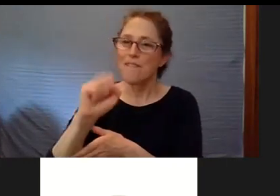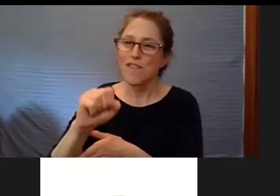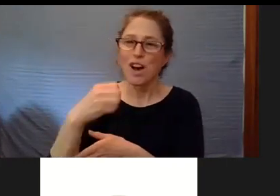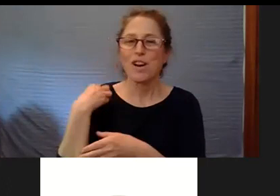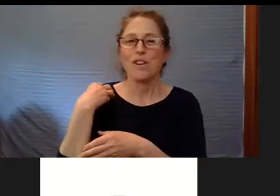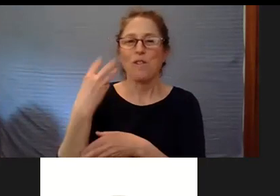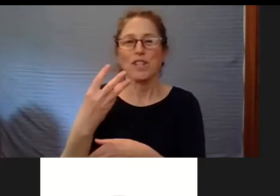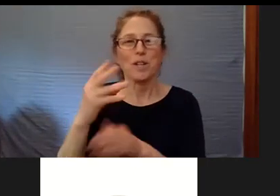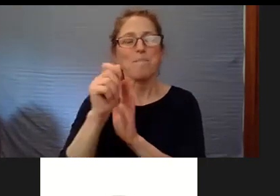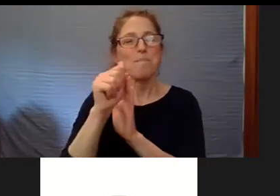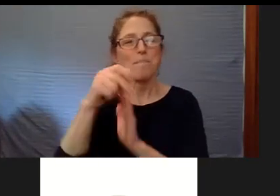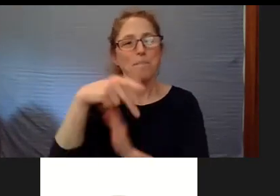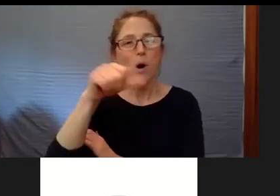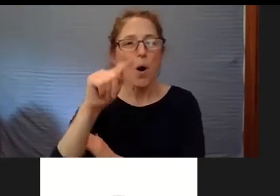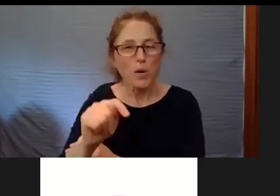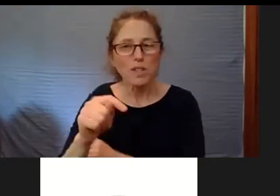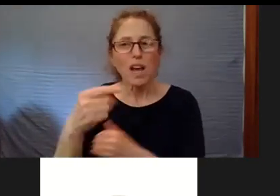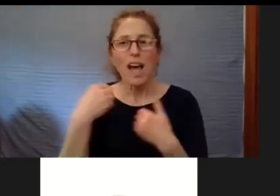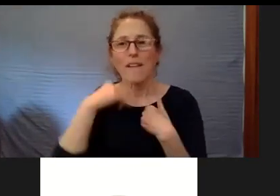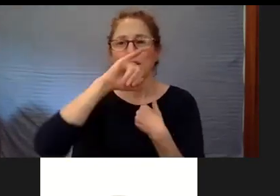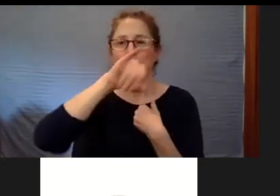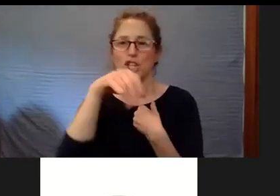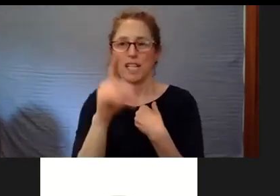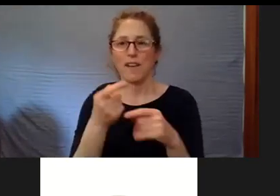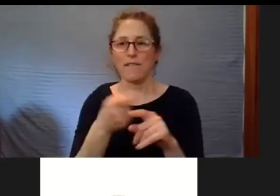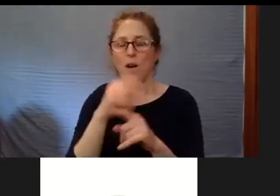and I have a JD from Boston College Law School.